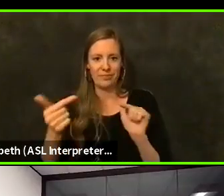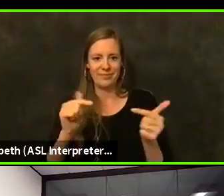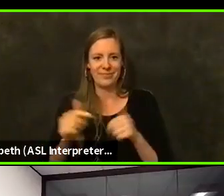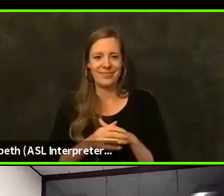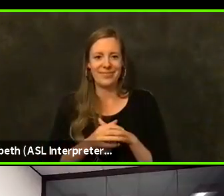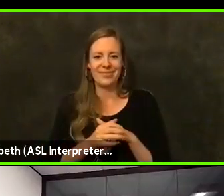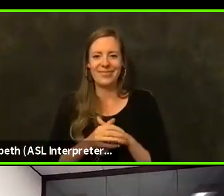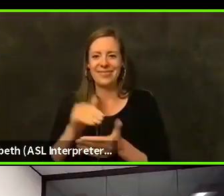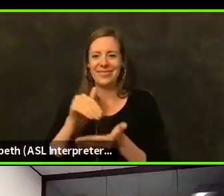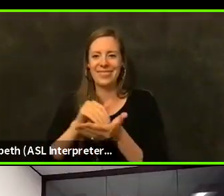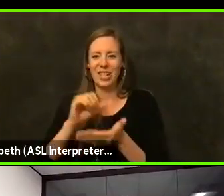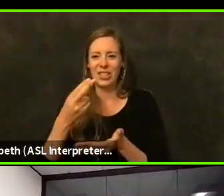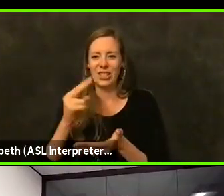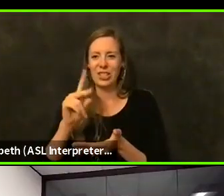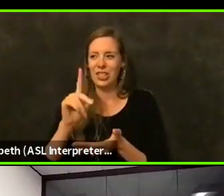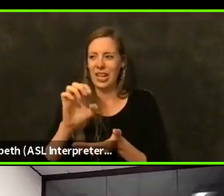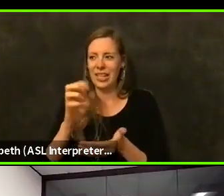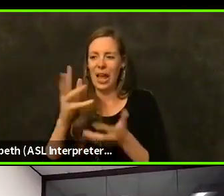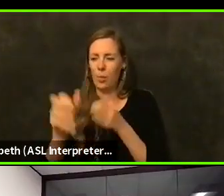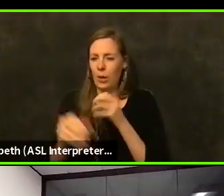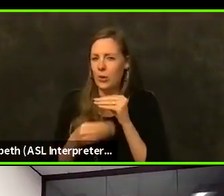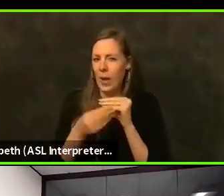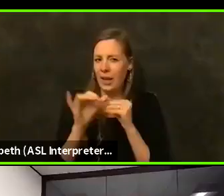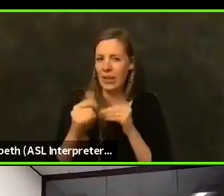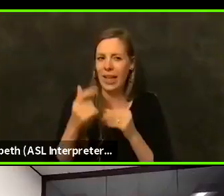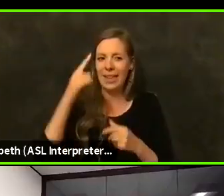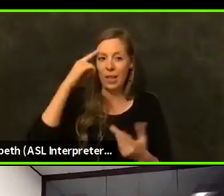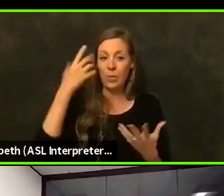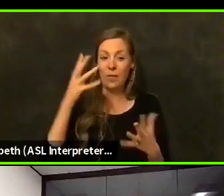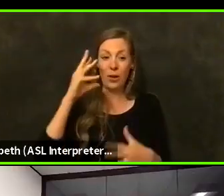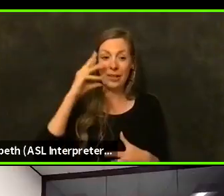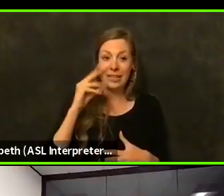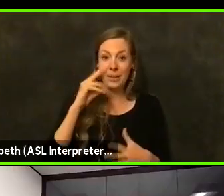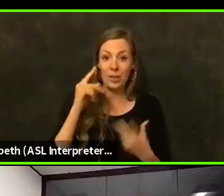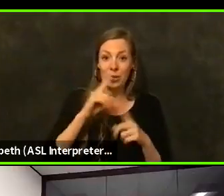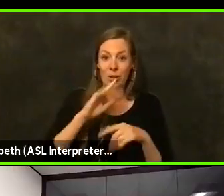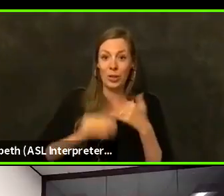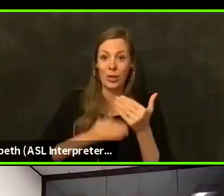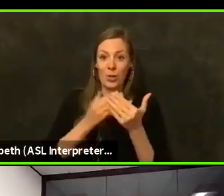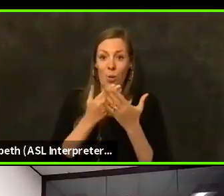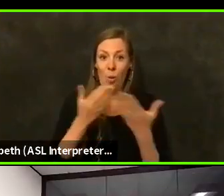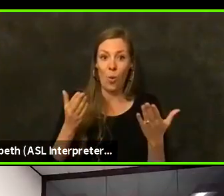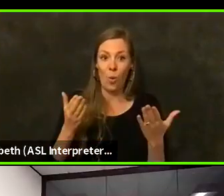if I could just add to that that I think we've experienced during this whole vaccine rollout process.